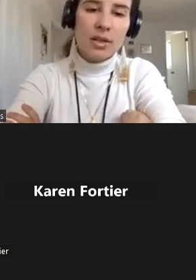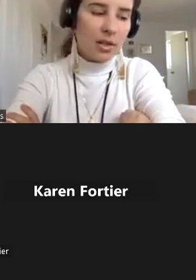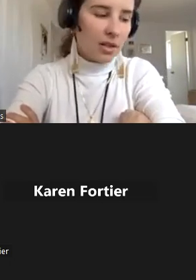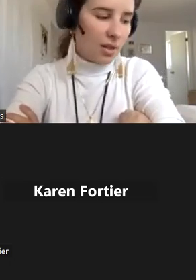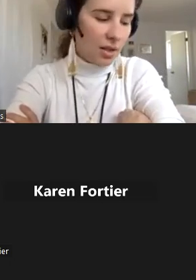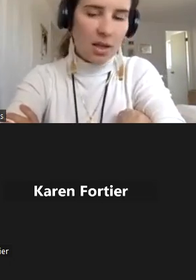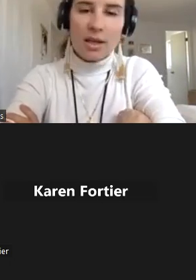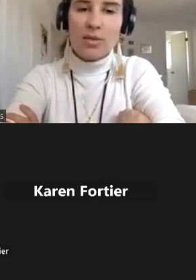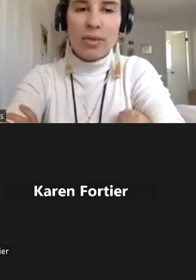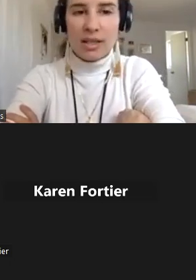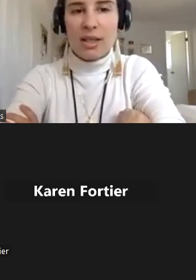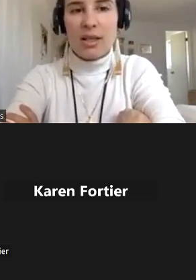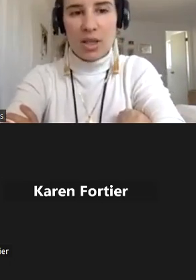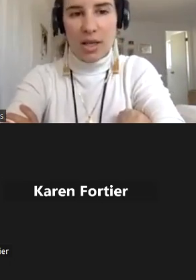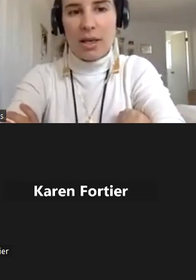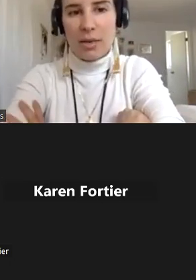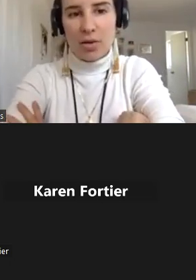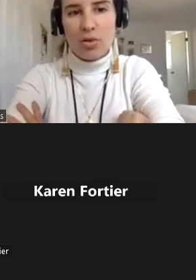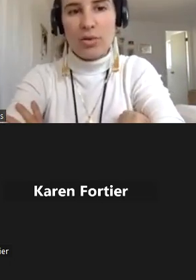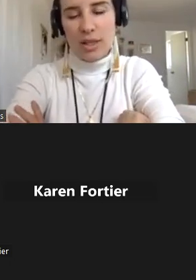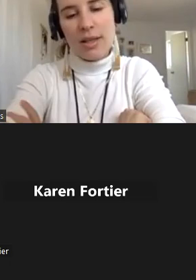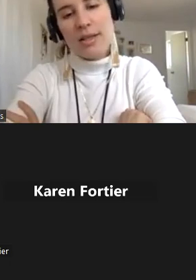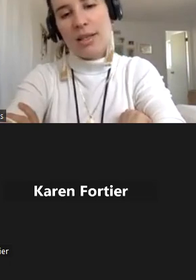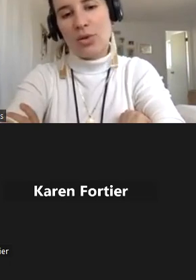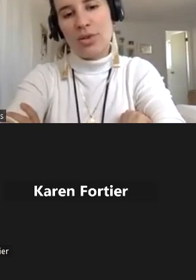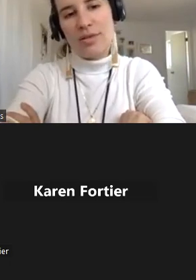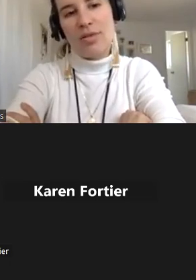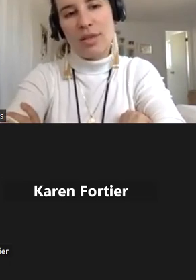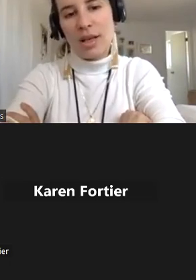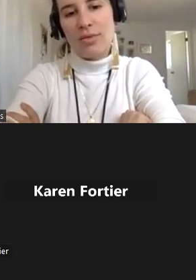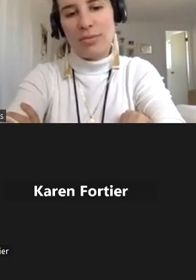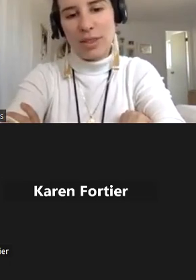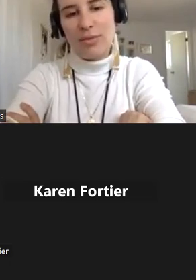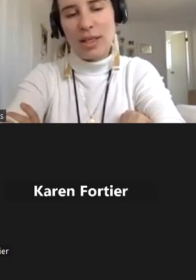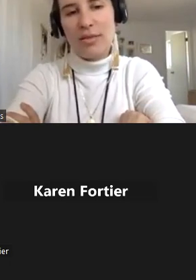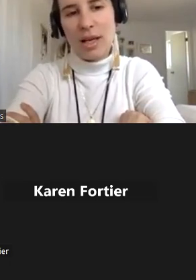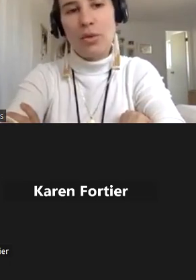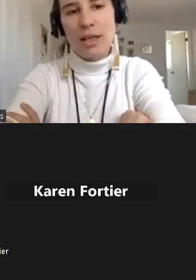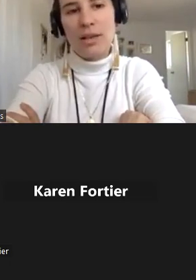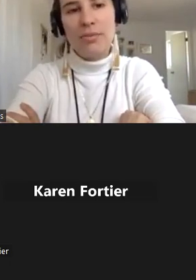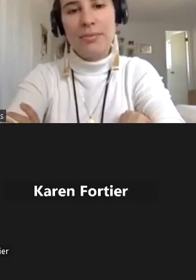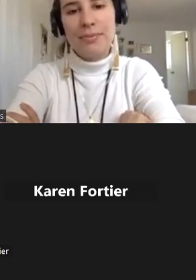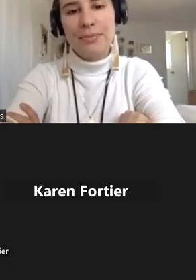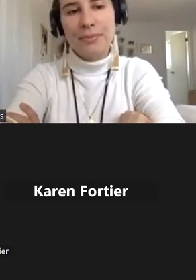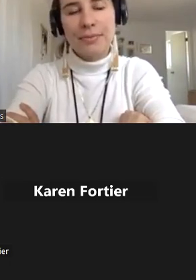to you all today, and I hope you all have a wonderful day. (Brandy) Thank you all so much. Thank you to our interpreters,